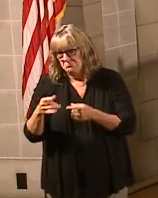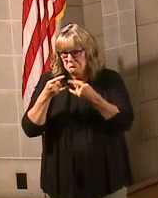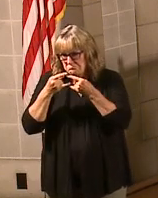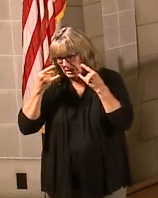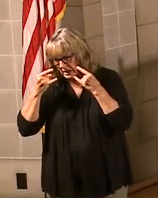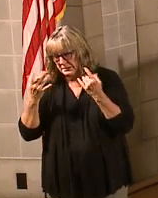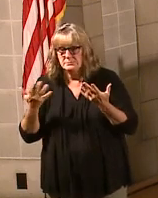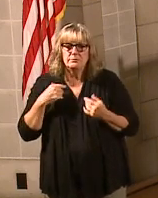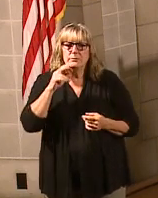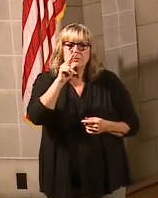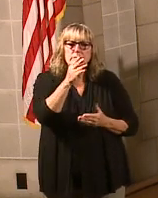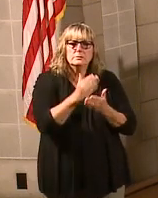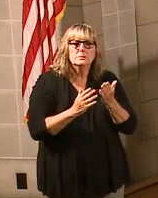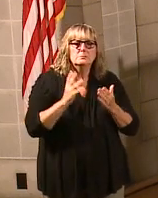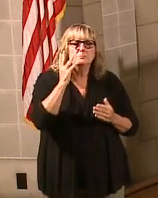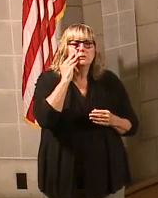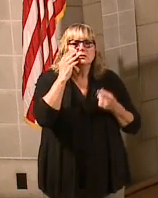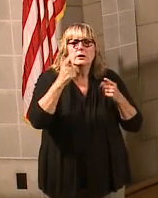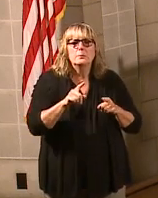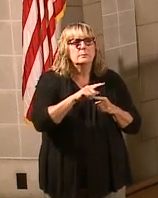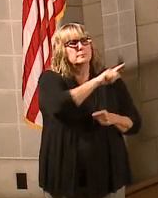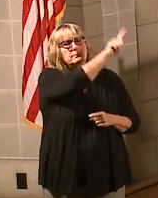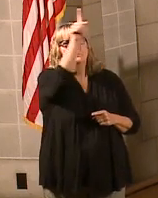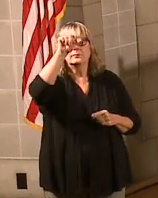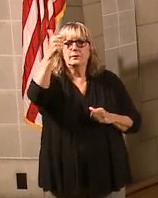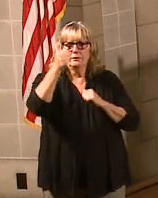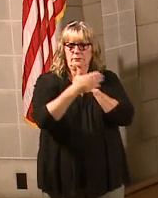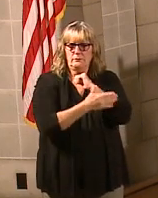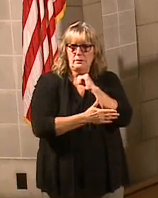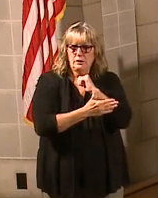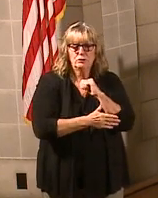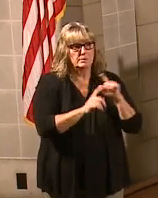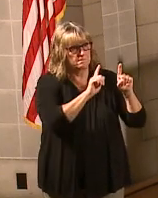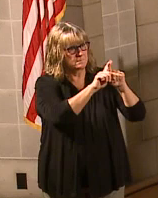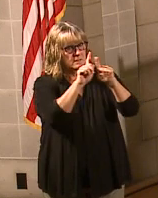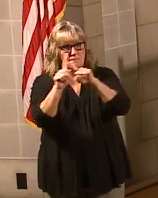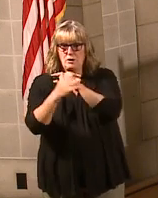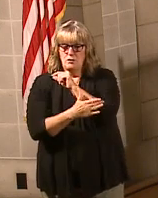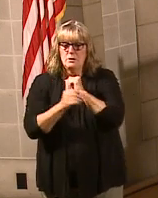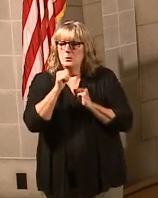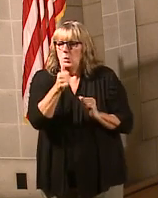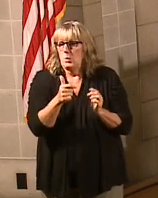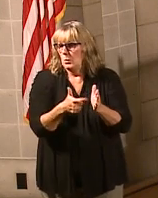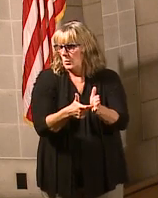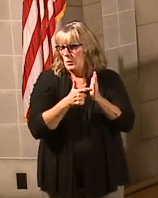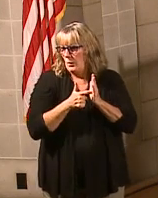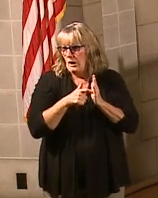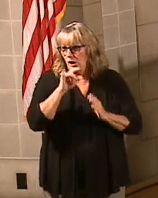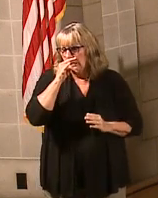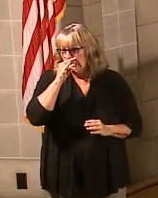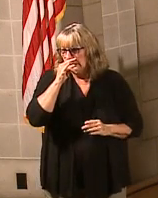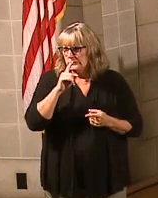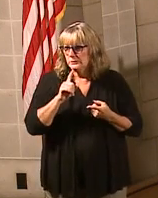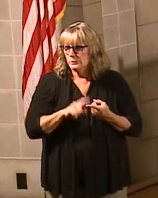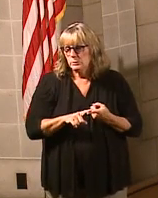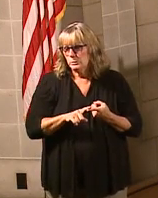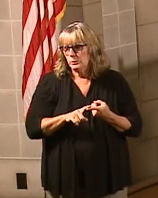ARE WE GOING TO MAKE KIDS WEAR MASKS ALL YEAR-ROUND? YOU KNOW, I GUESS I WOULD JUST LOOK TO SOME OF THE EXPERIENCE THAT'S HAPPENING IN OTHER